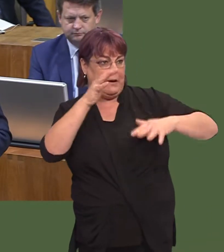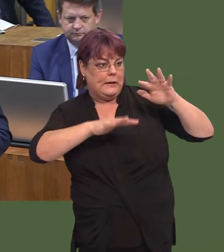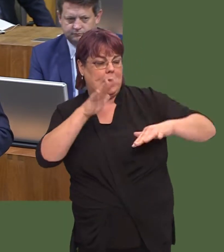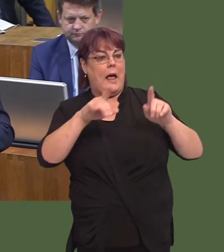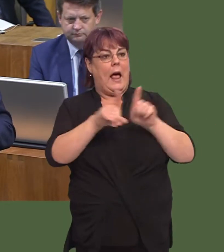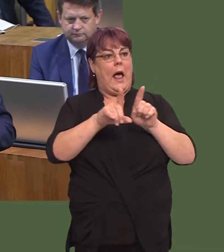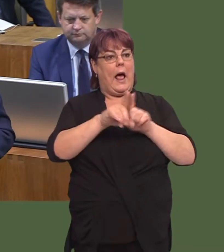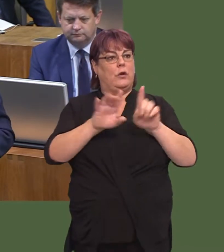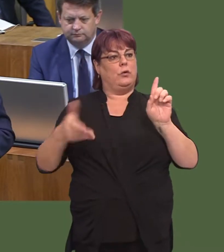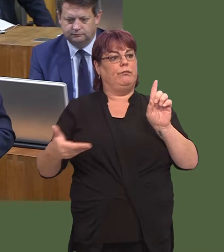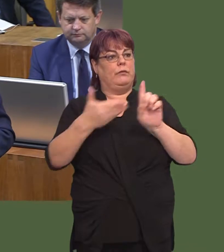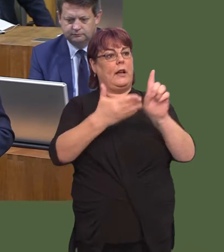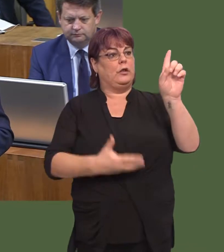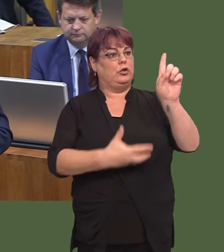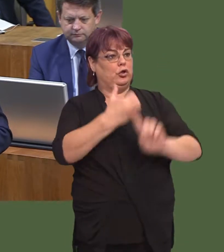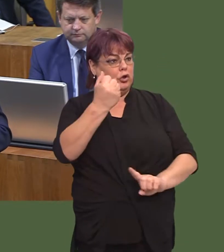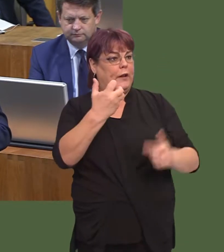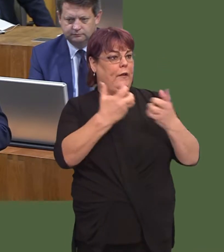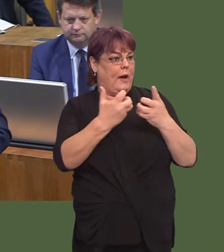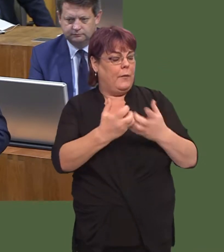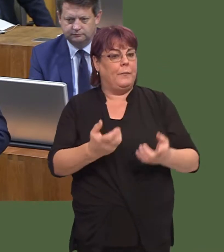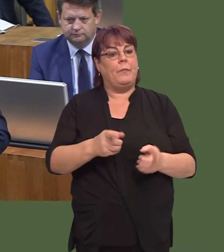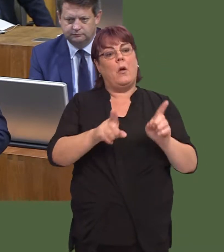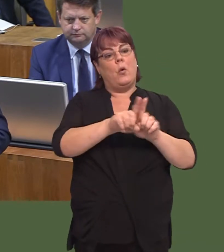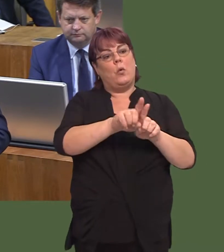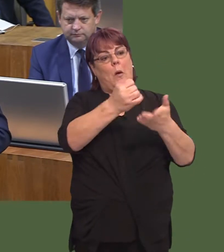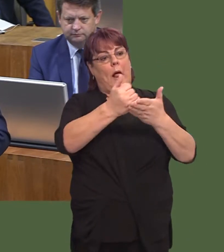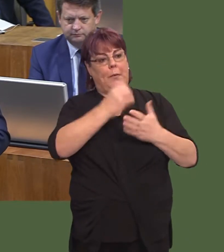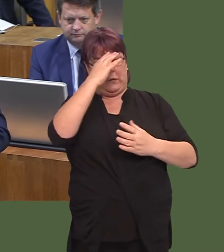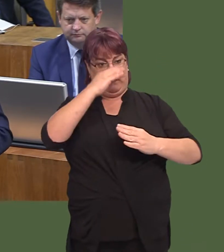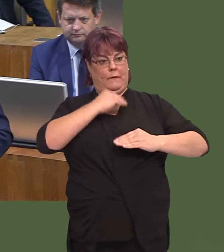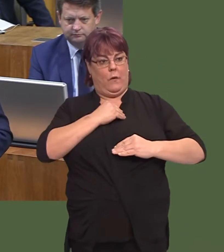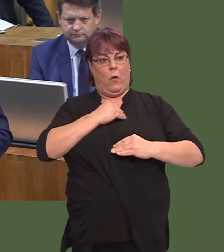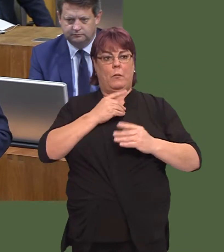It will also help us to inform discussions with stakeholders, and that will mean, of